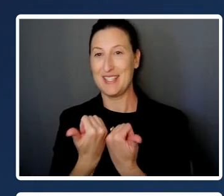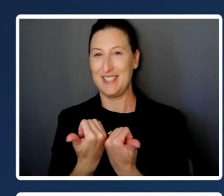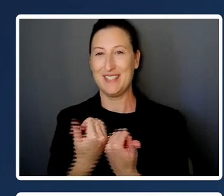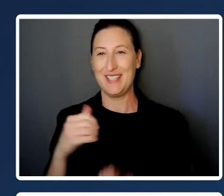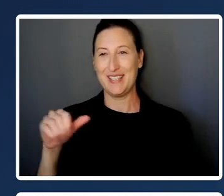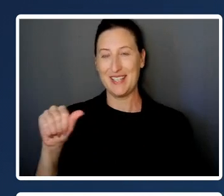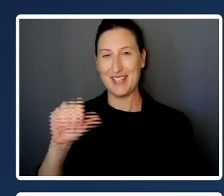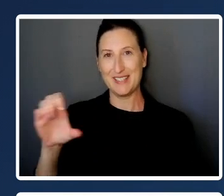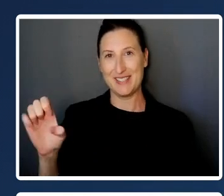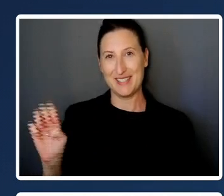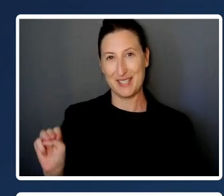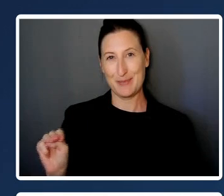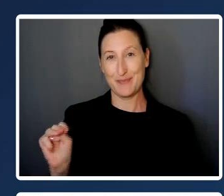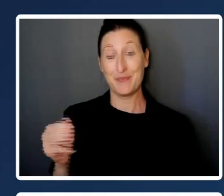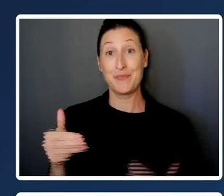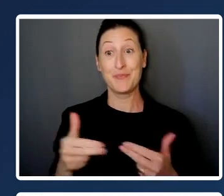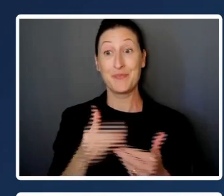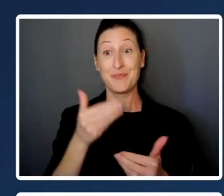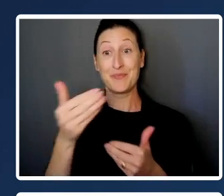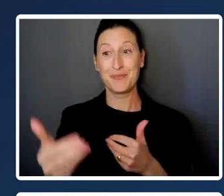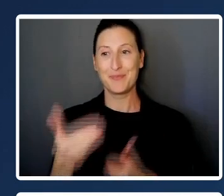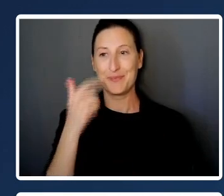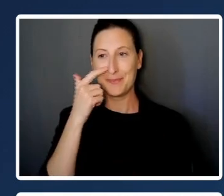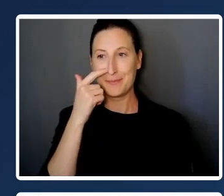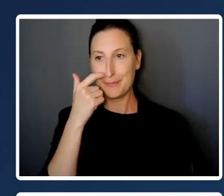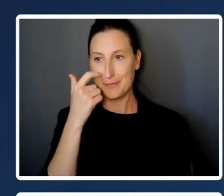Maureen Leary: Okay. Thank you, Pearl. So, yeah,